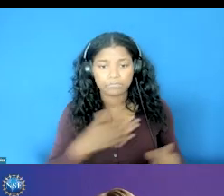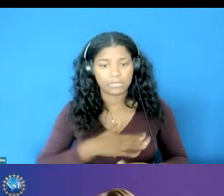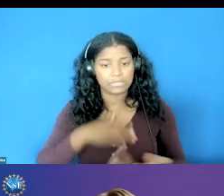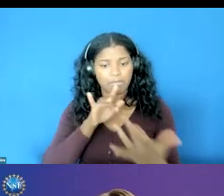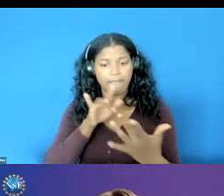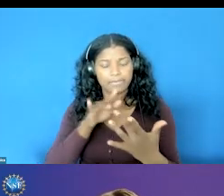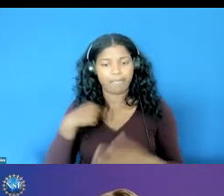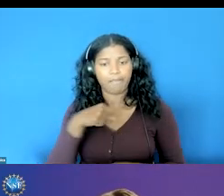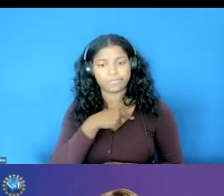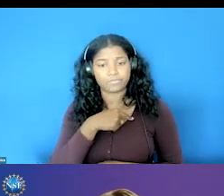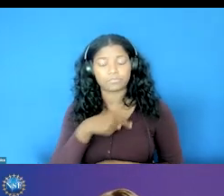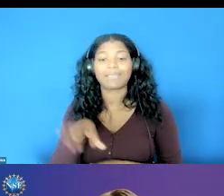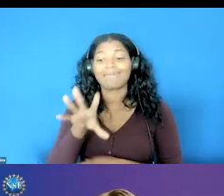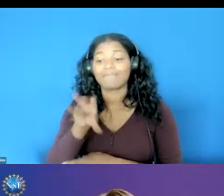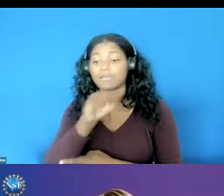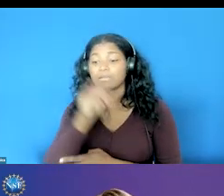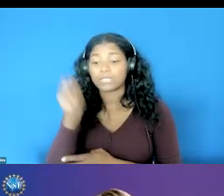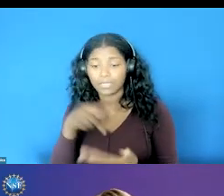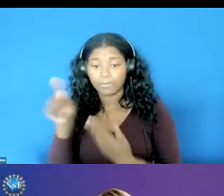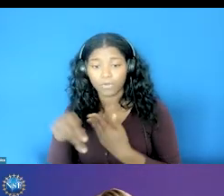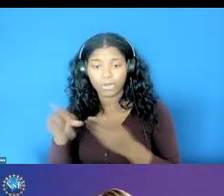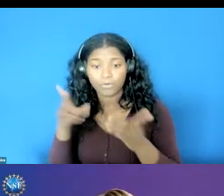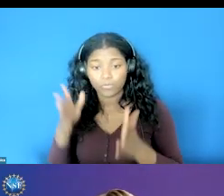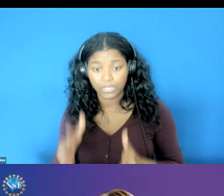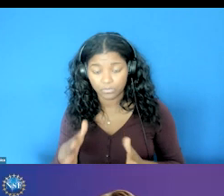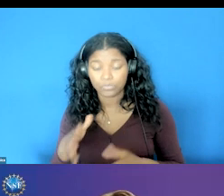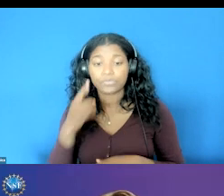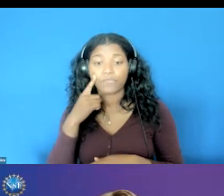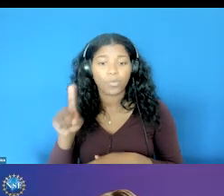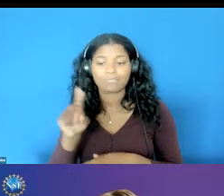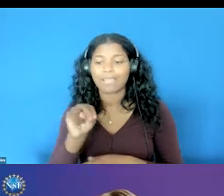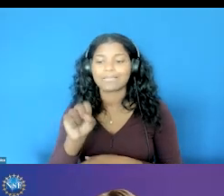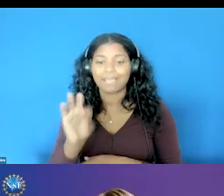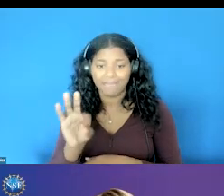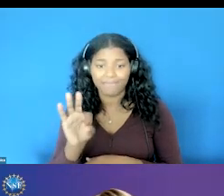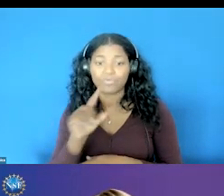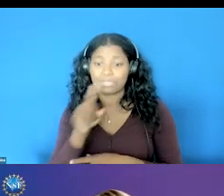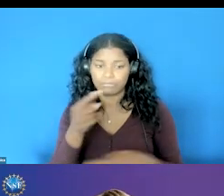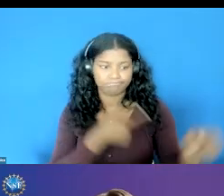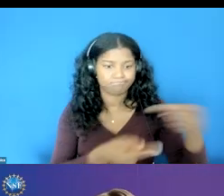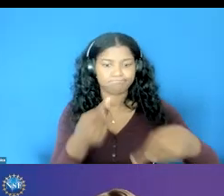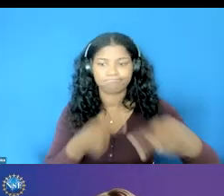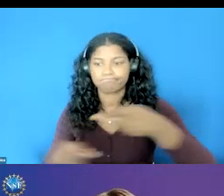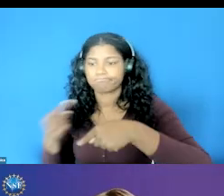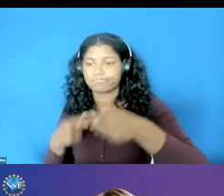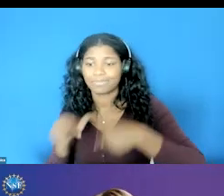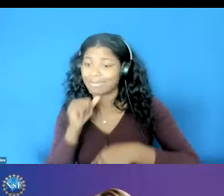50% of the program directors in NSF are rotators, they're not federal employees,